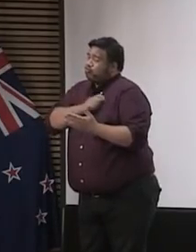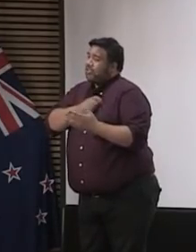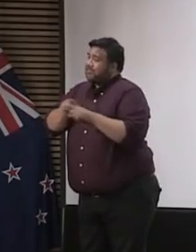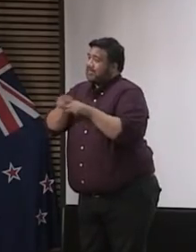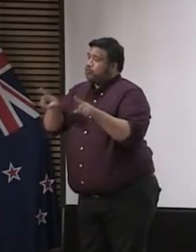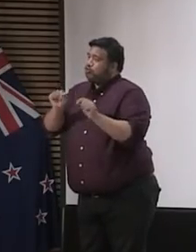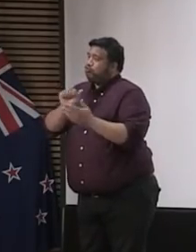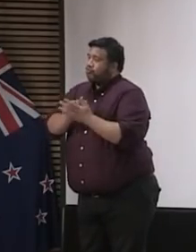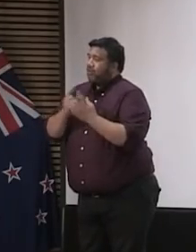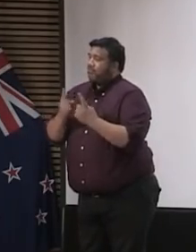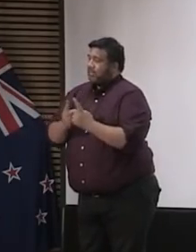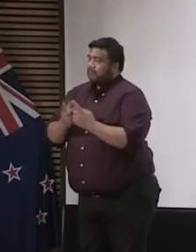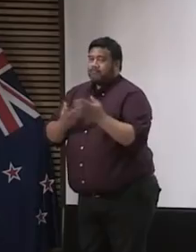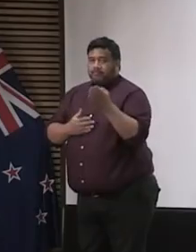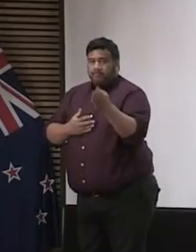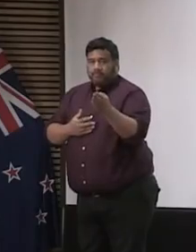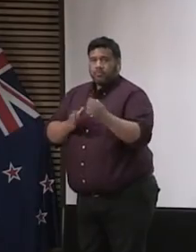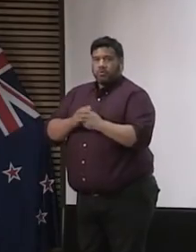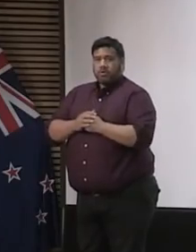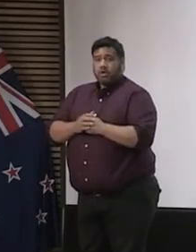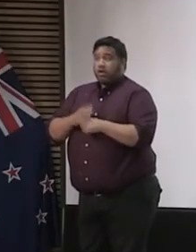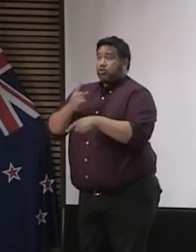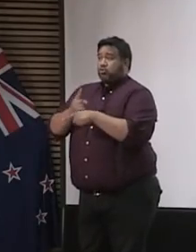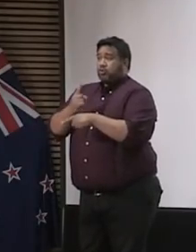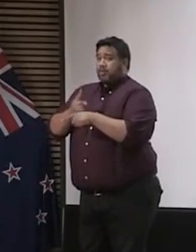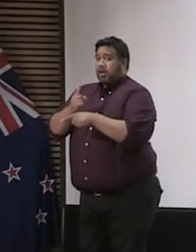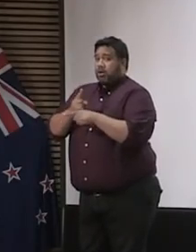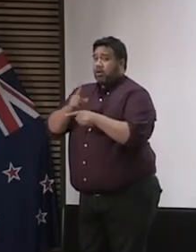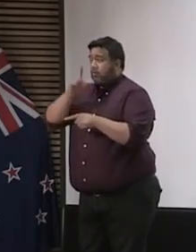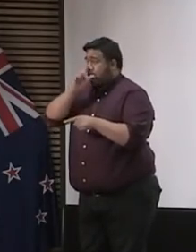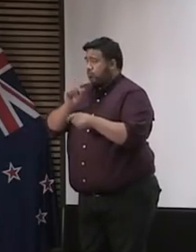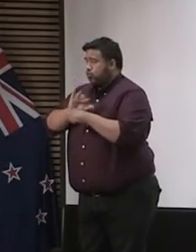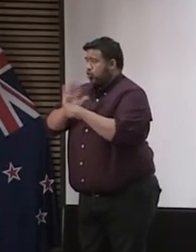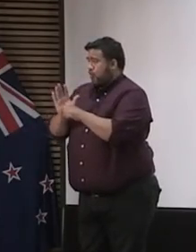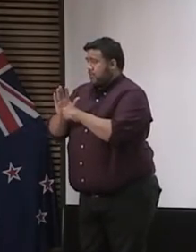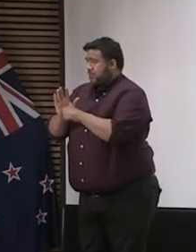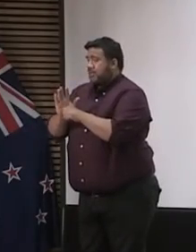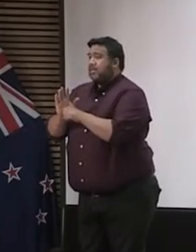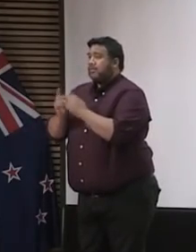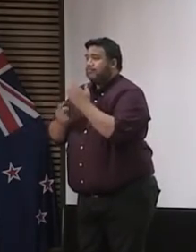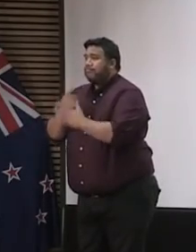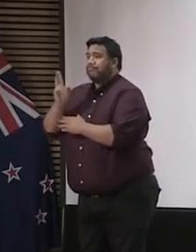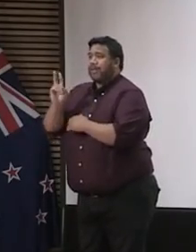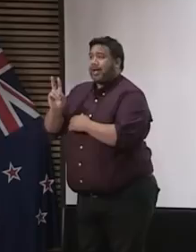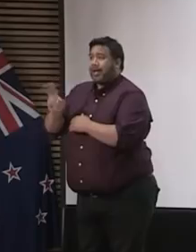In terms of a second wave, what is being done to protectthe smaller communities wherethere is not access to healthcache and testing to ensurethe outbreak doesn't come fromthere?